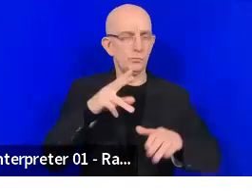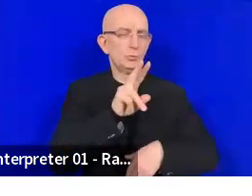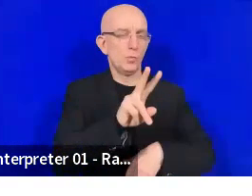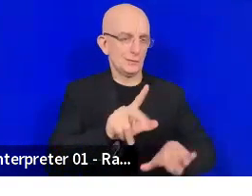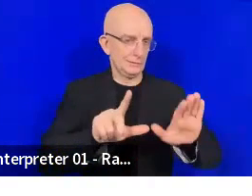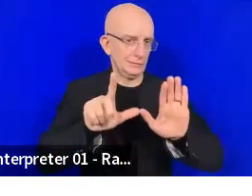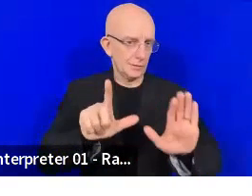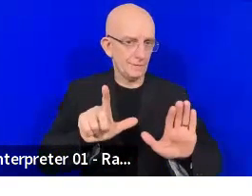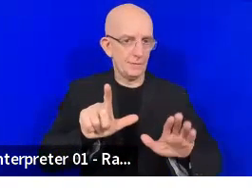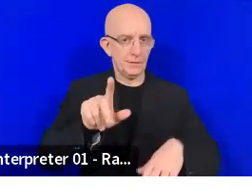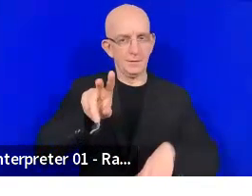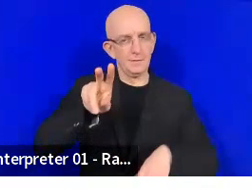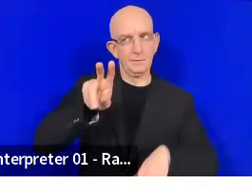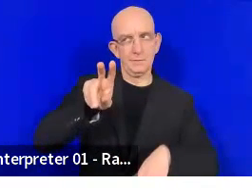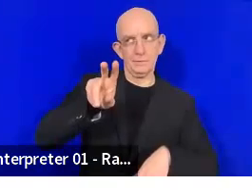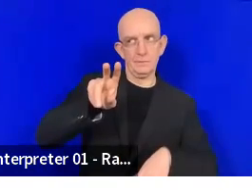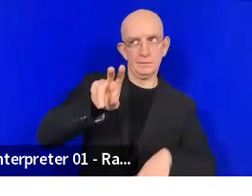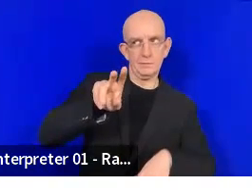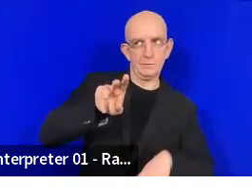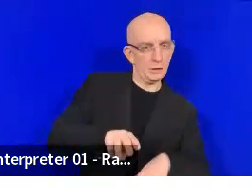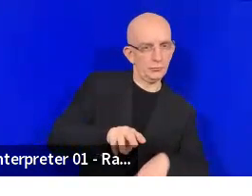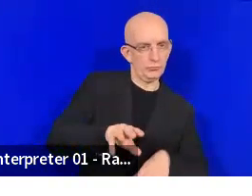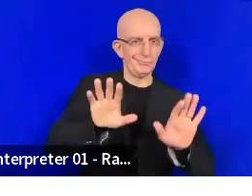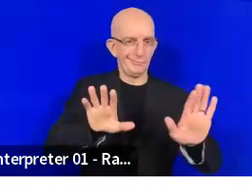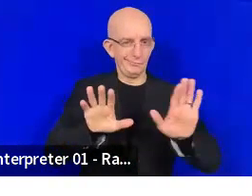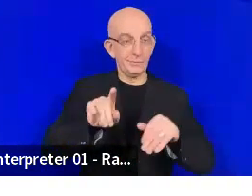website in French and Spanish.